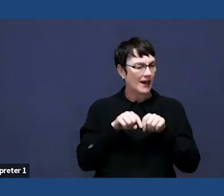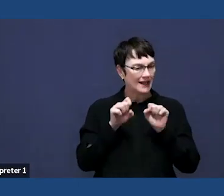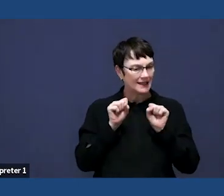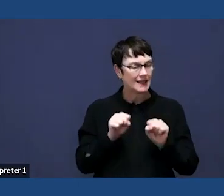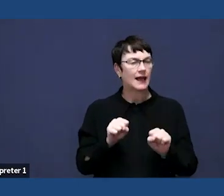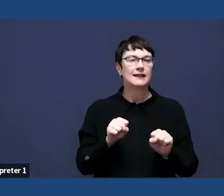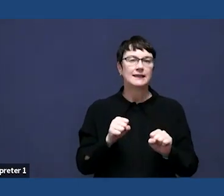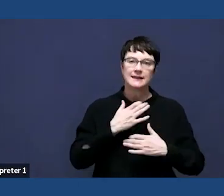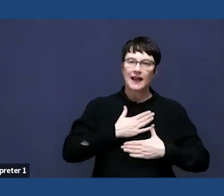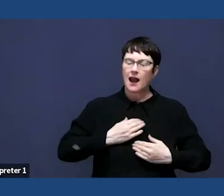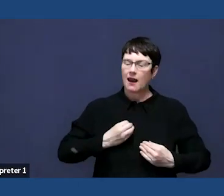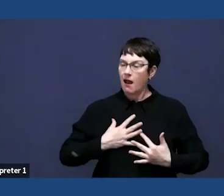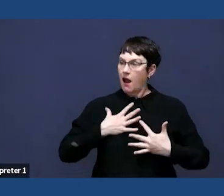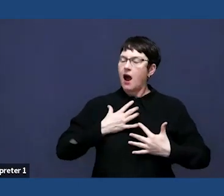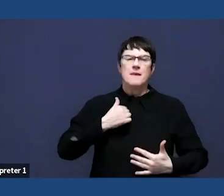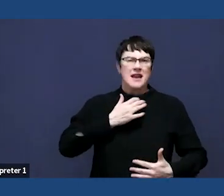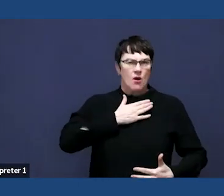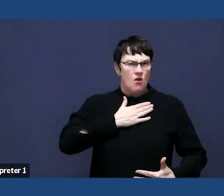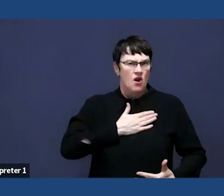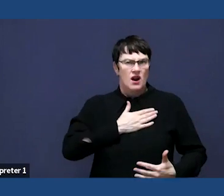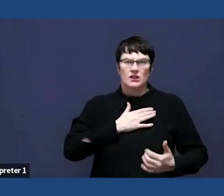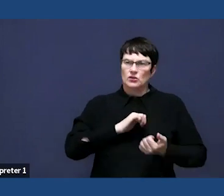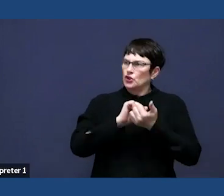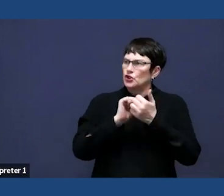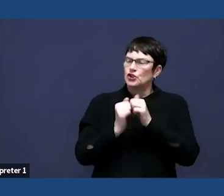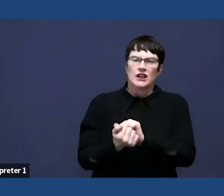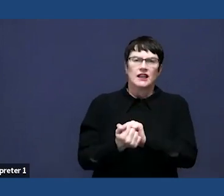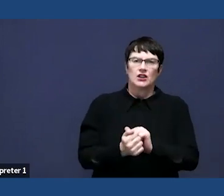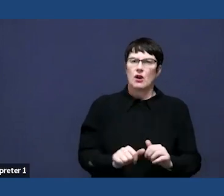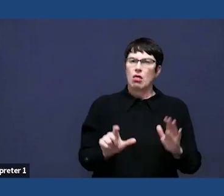think about it in a positive way, because why not?